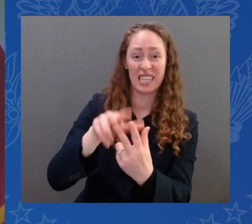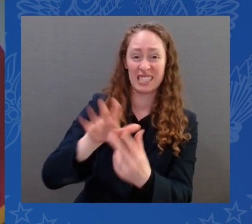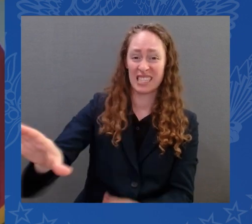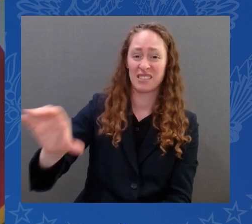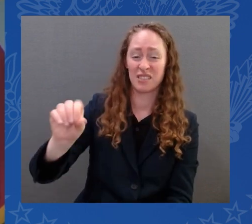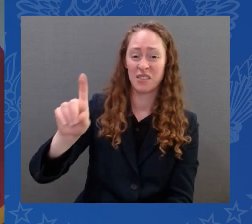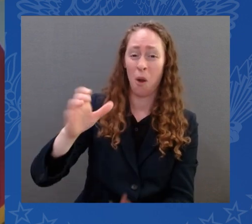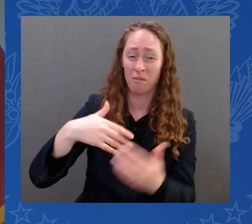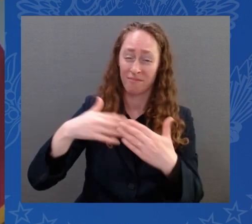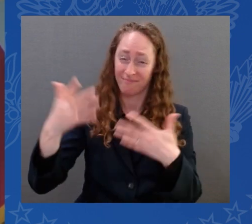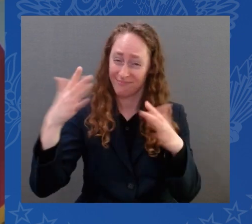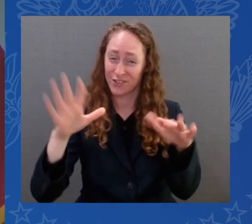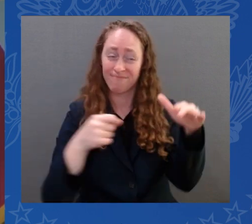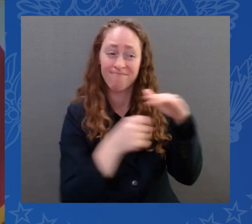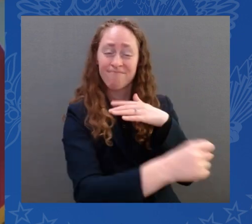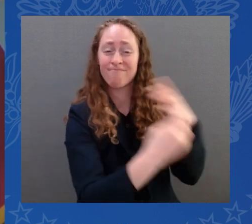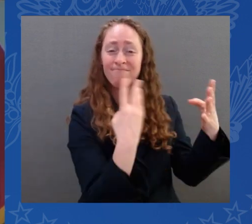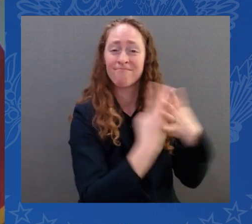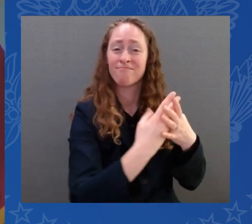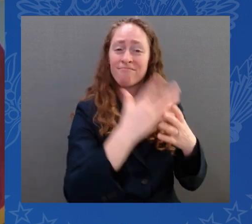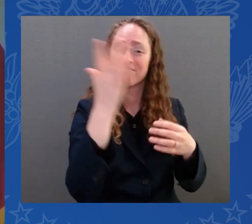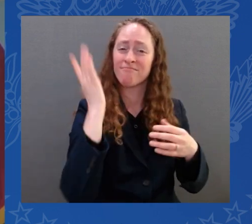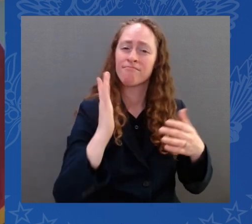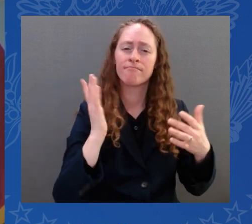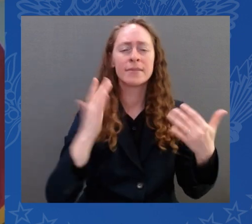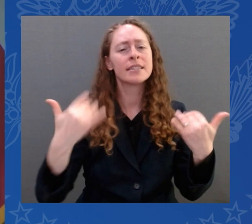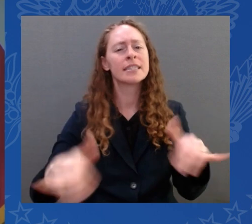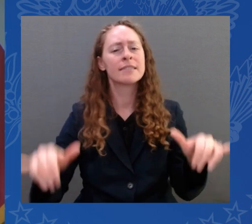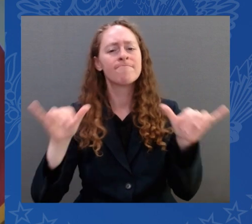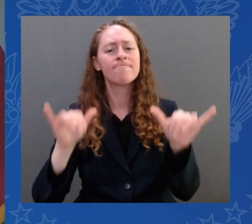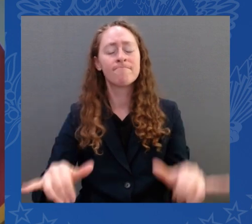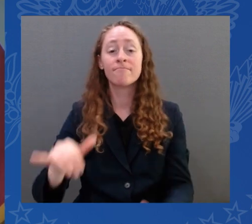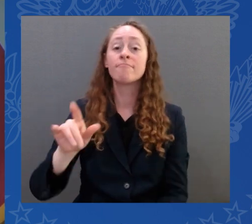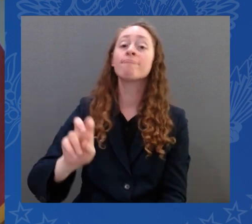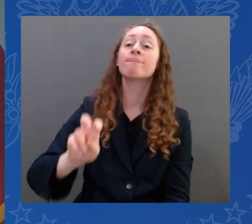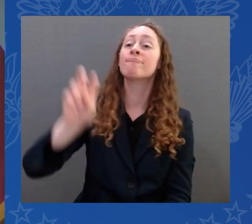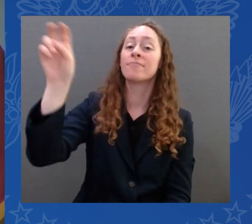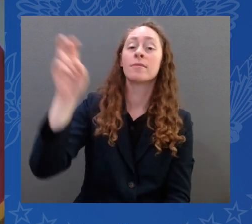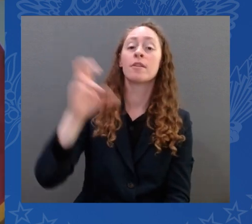As I said, we often disagreed, but we were close friends. John and I, we knew one another.